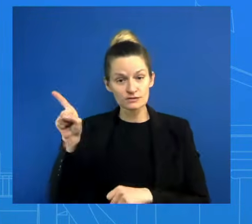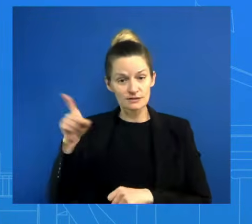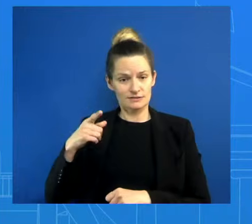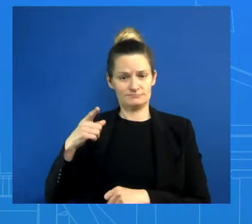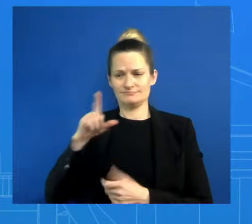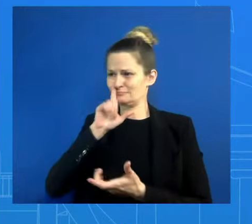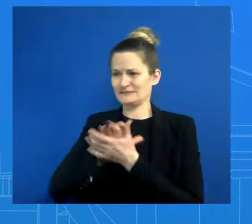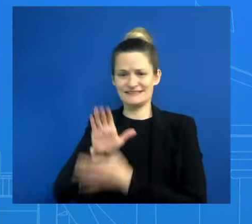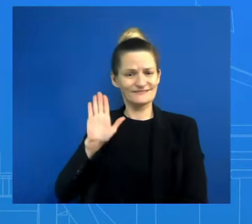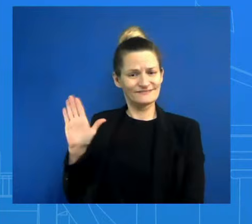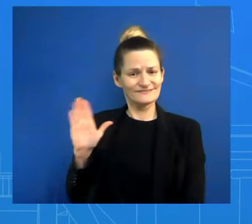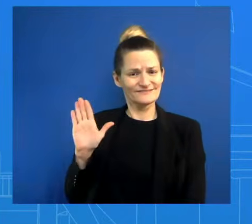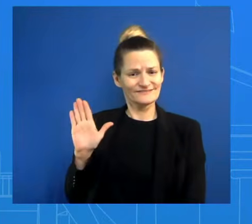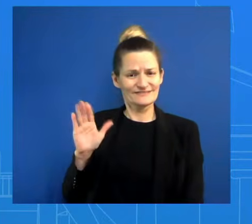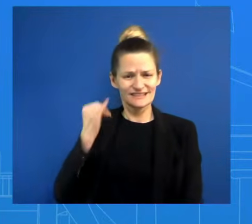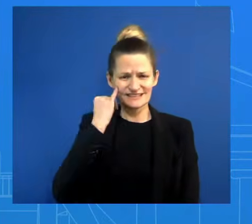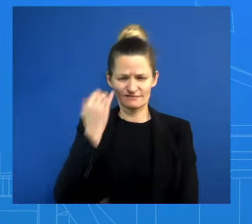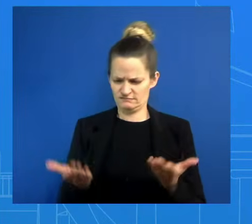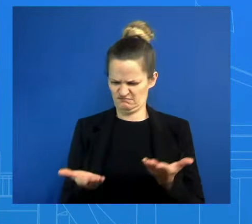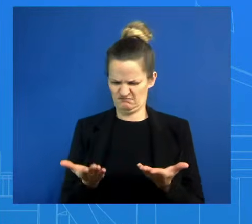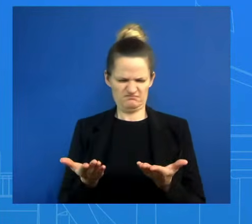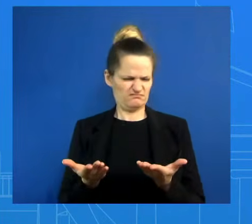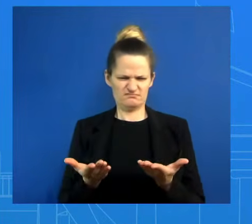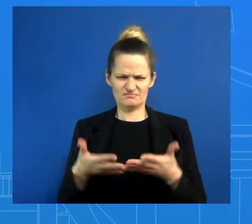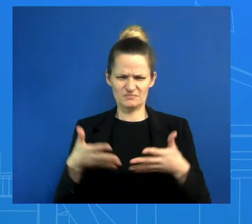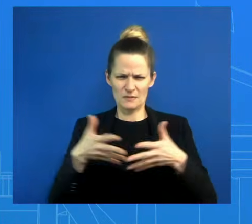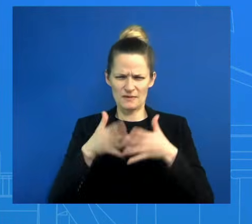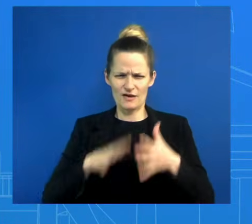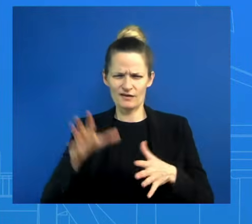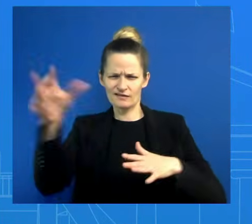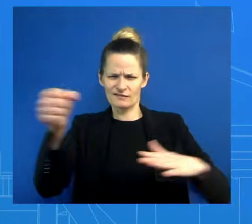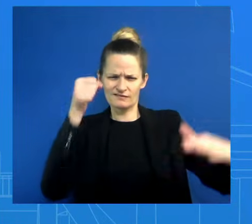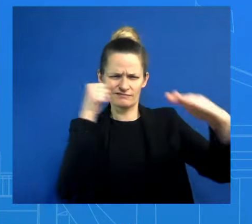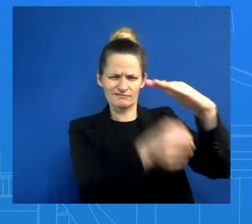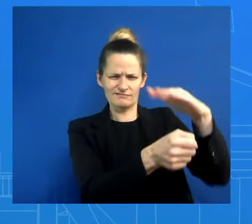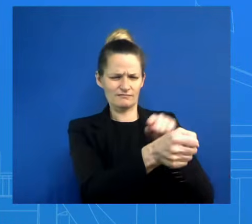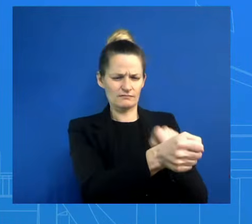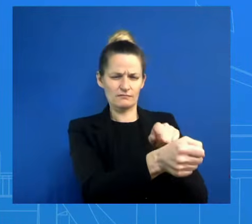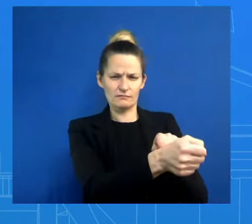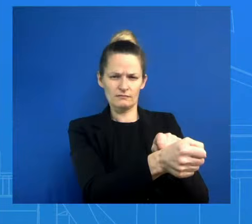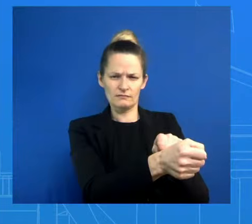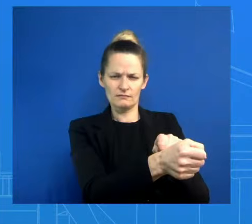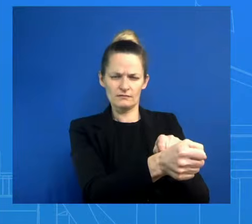And so he wanted to do everything that he could to make sure that he brought her home.